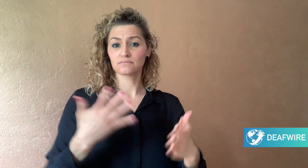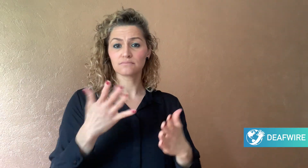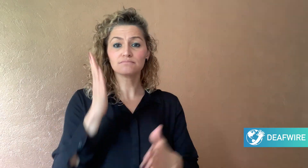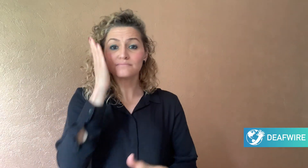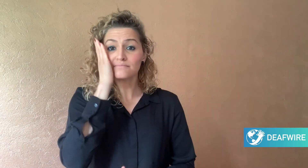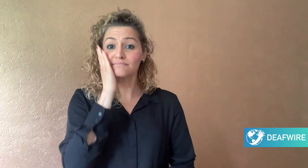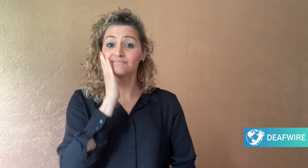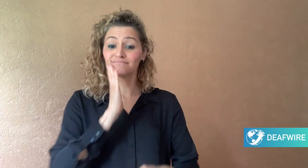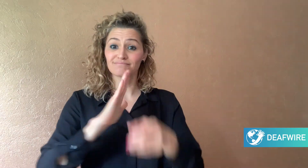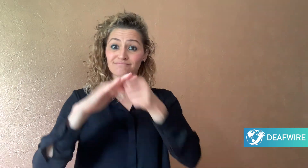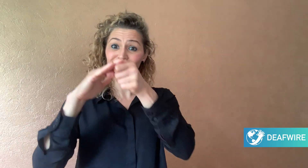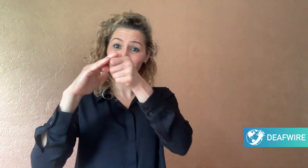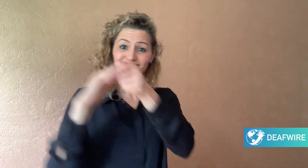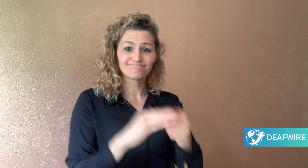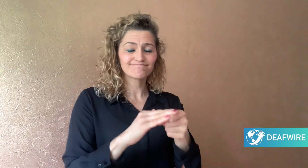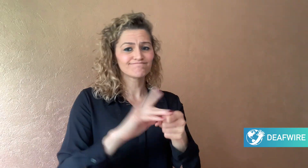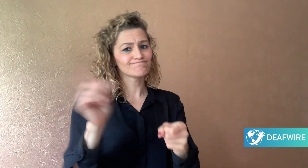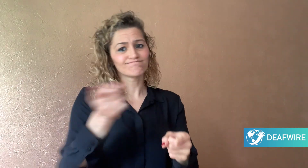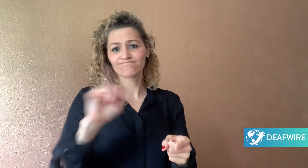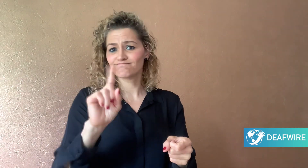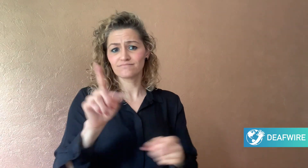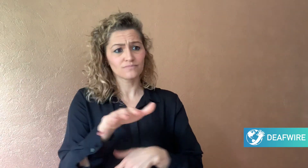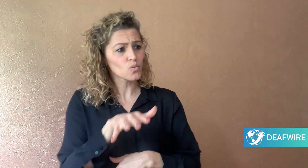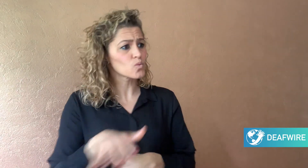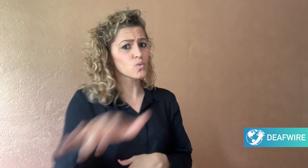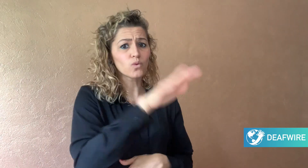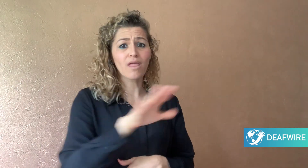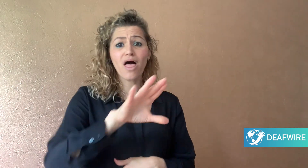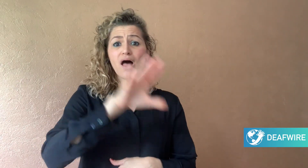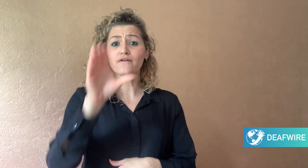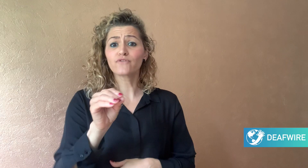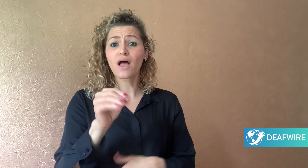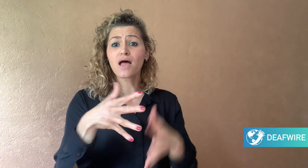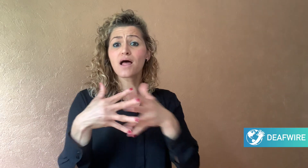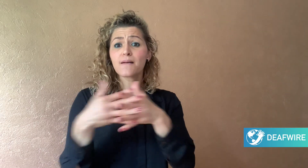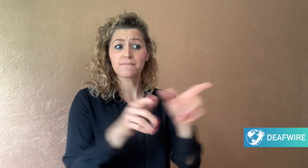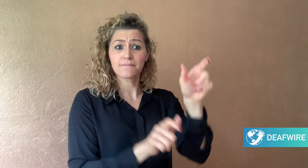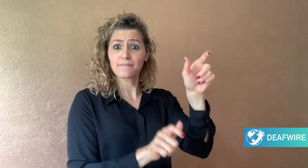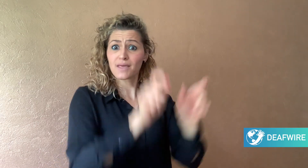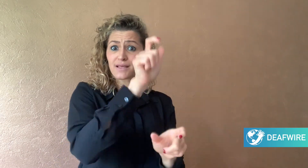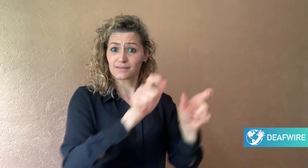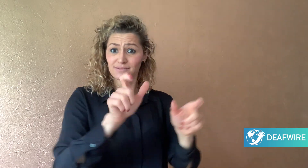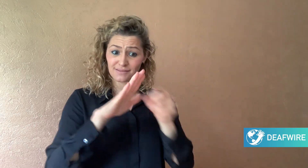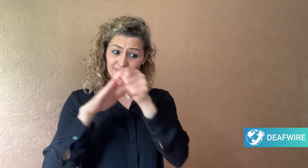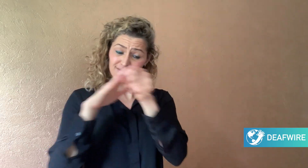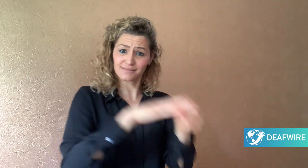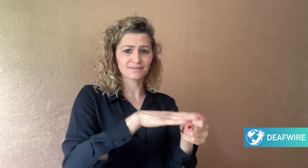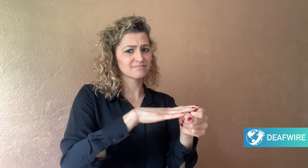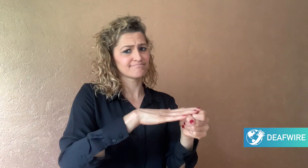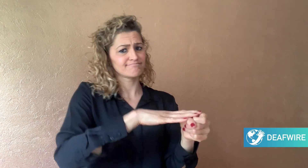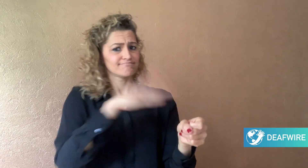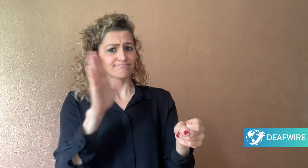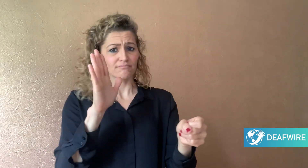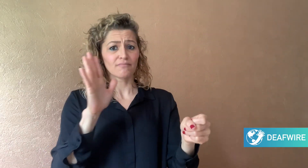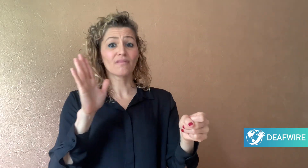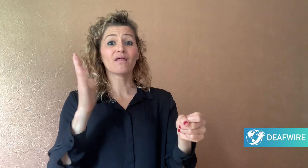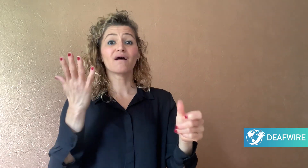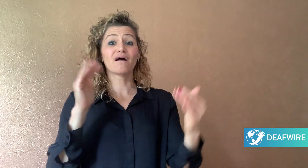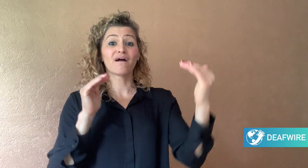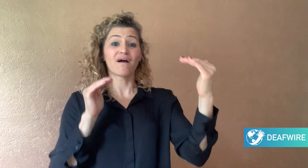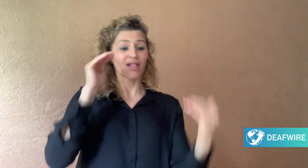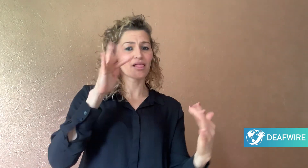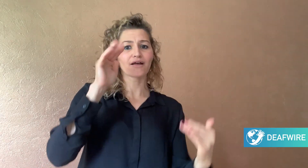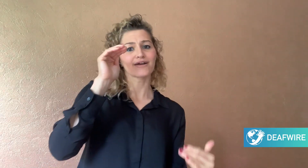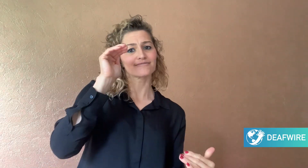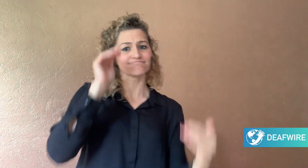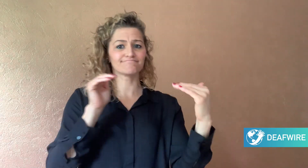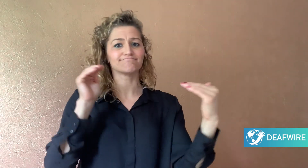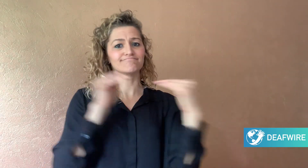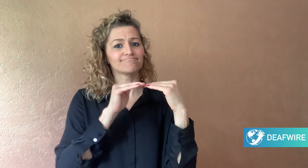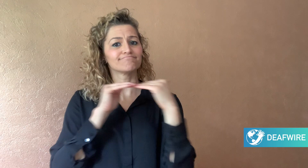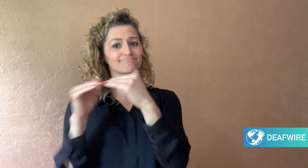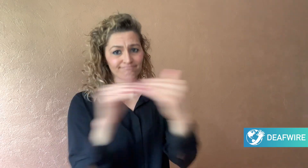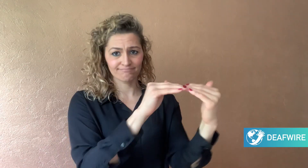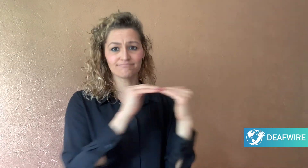but protesters continue to demand racial justice